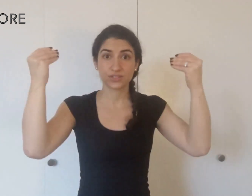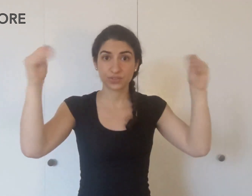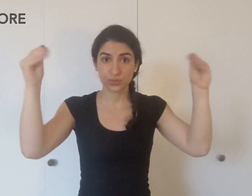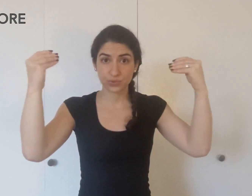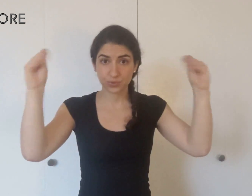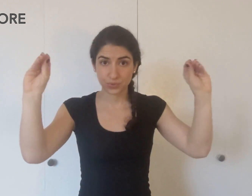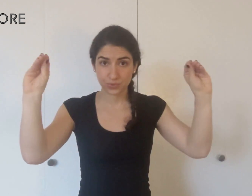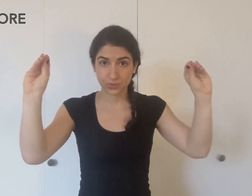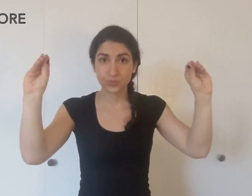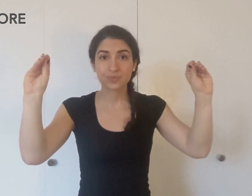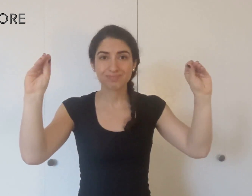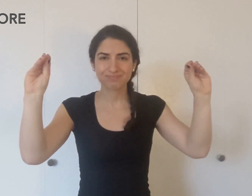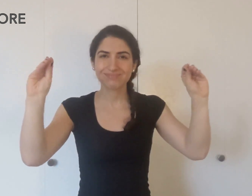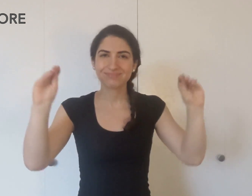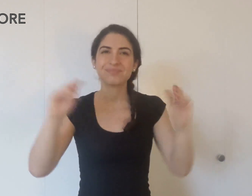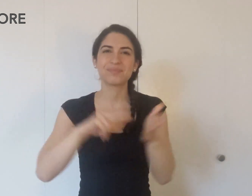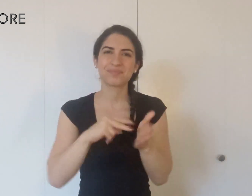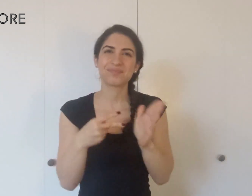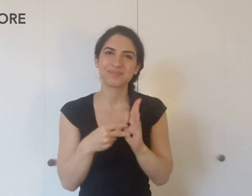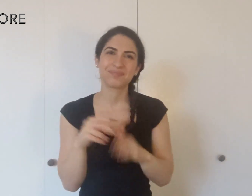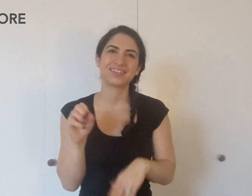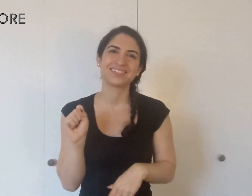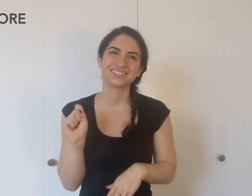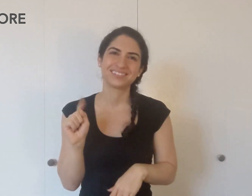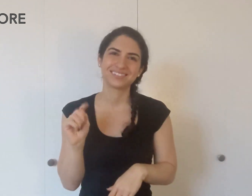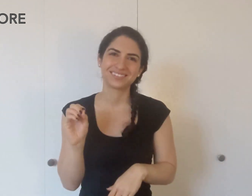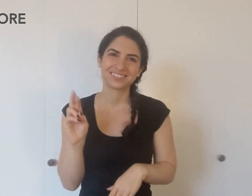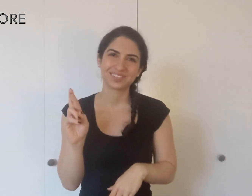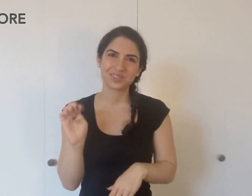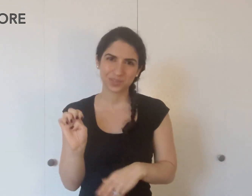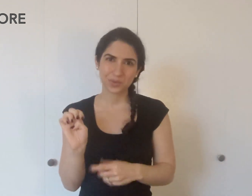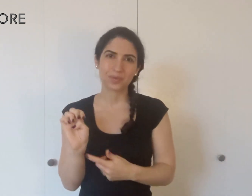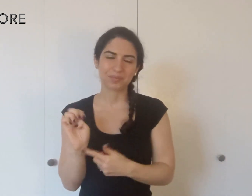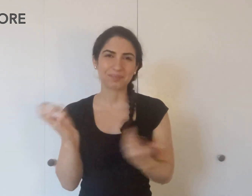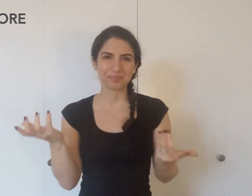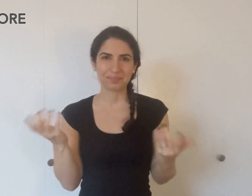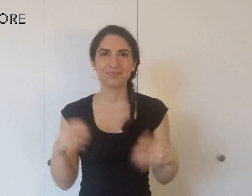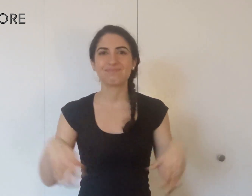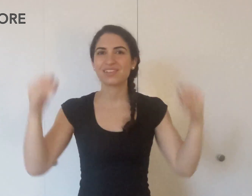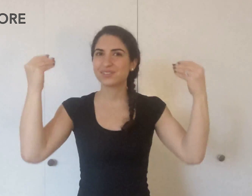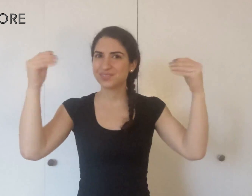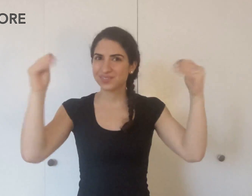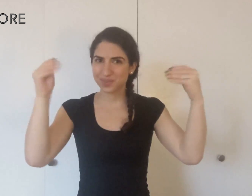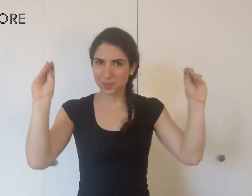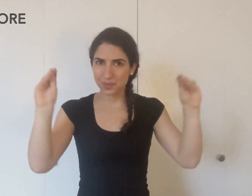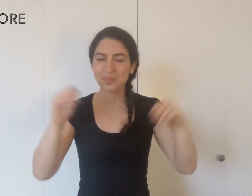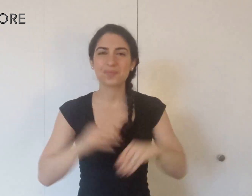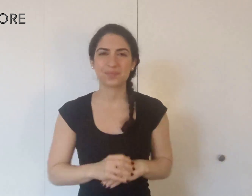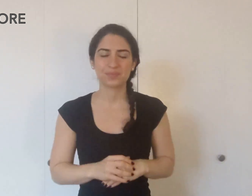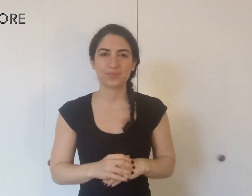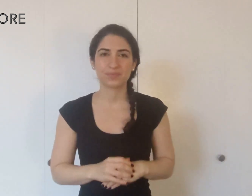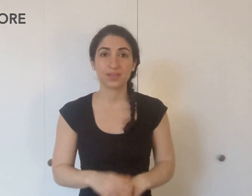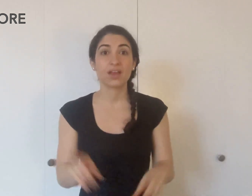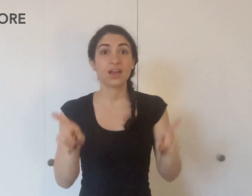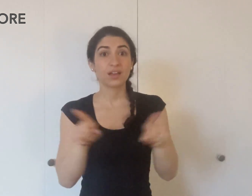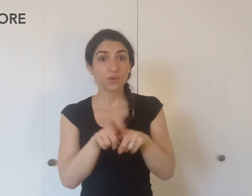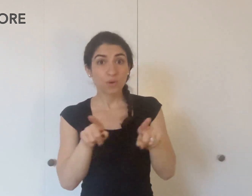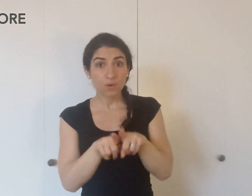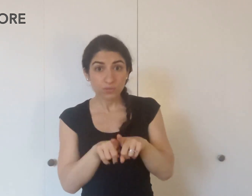it's duplicated -- means STORE STORE